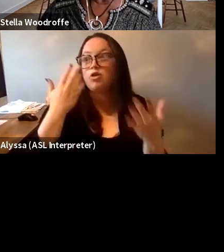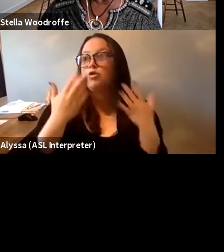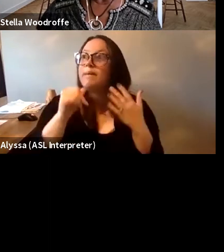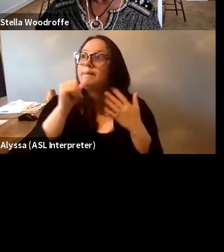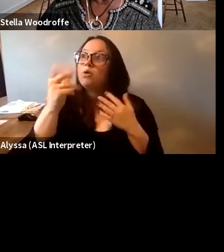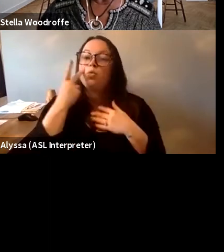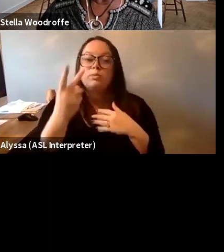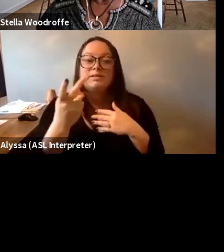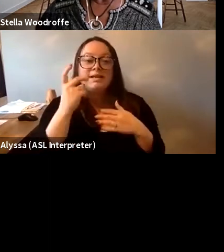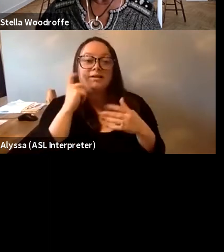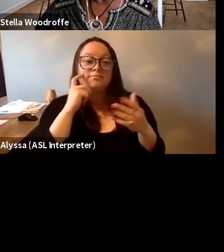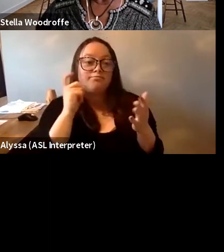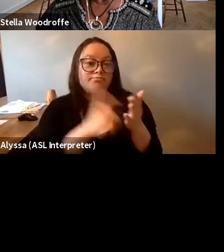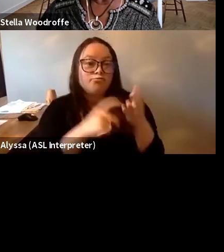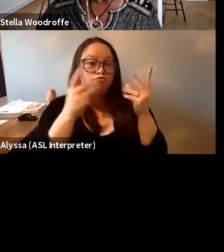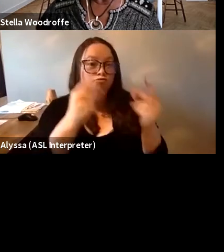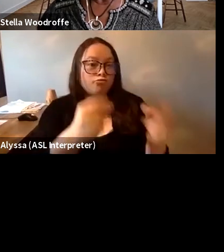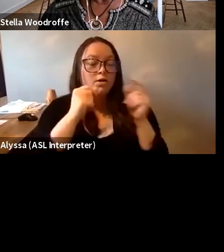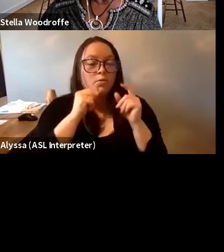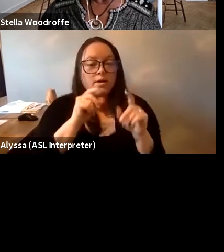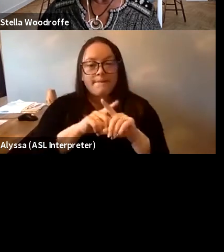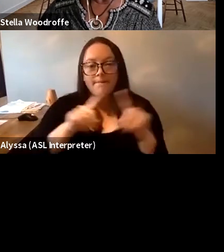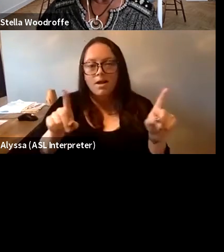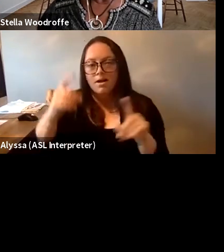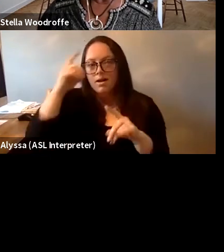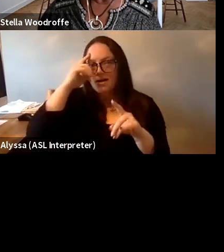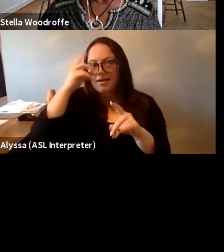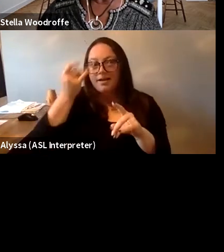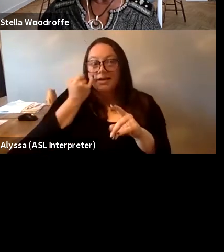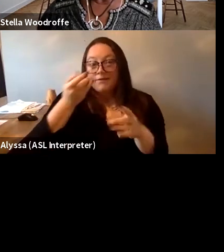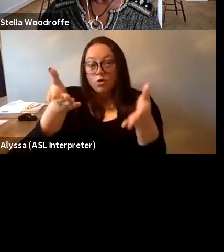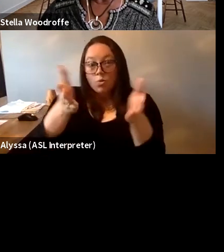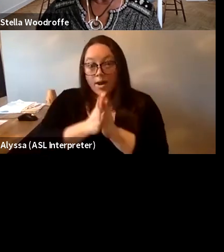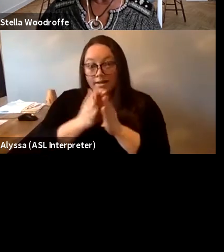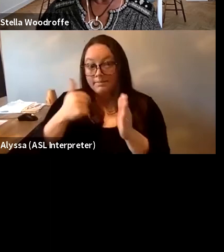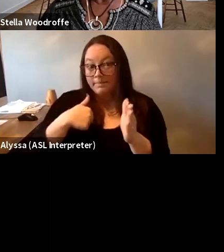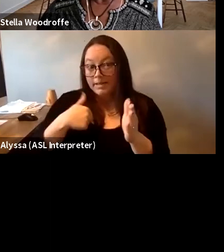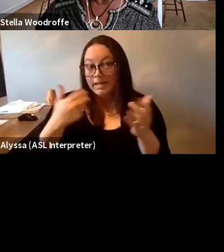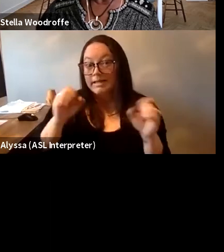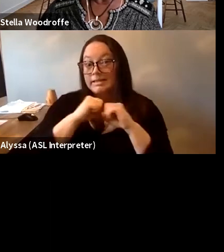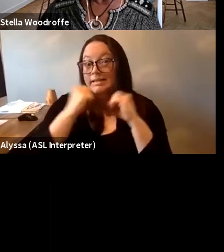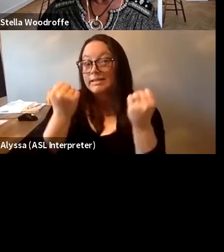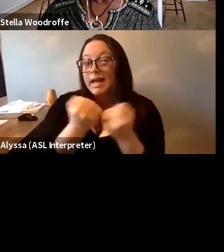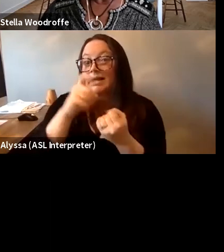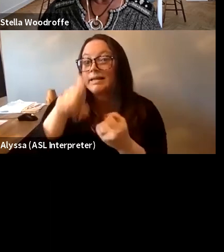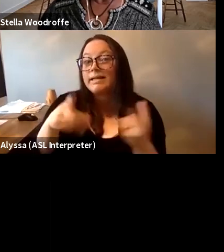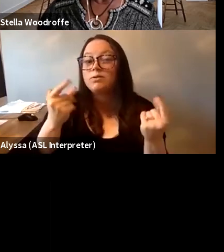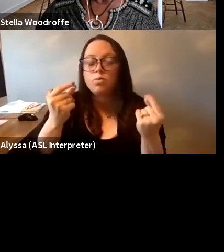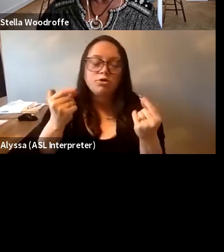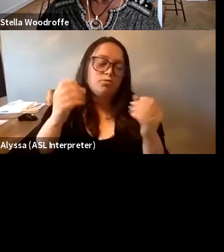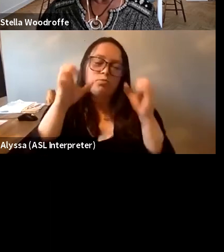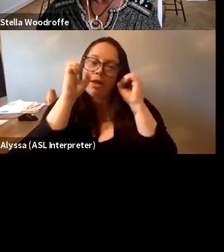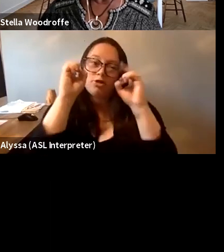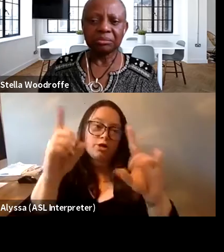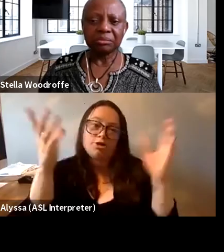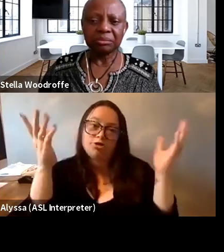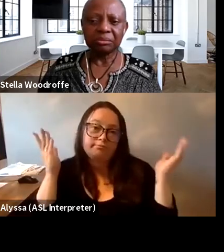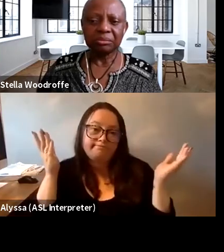I think that really, if you asked me what does society need to do they need education. I'm not sure how you do that, but ,